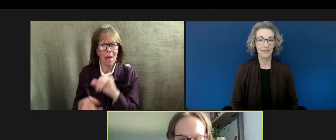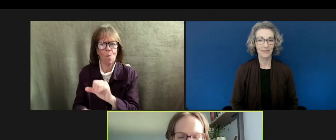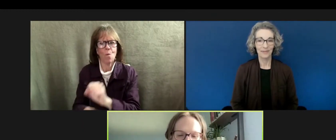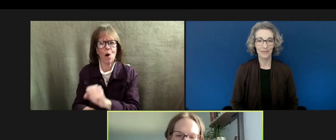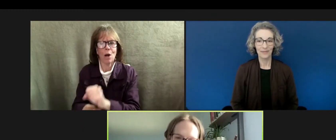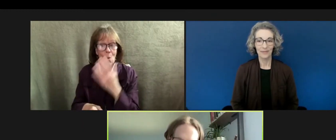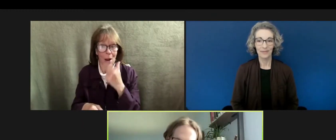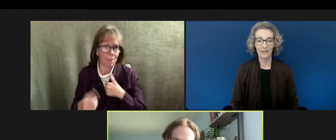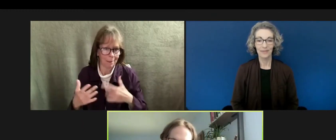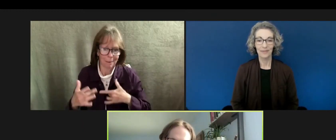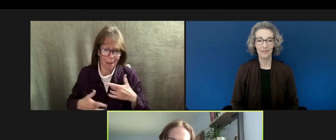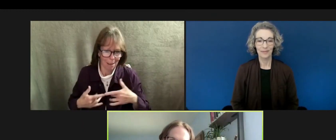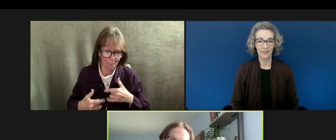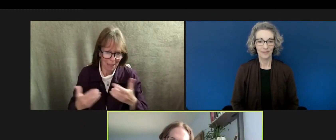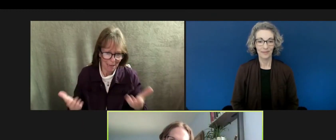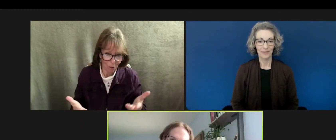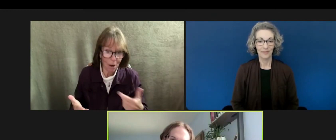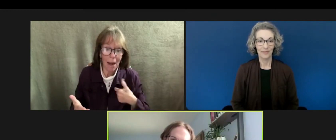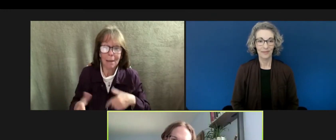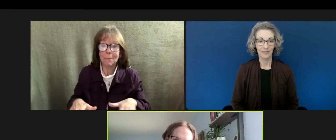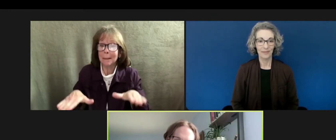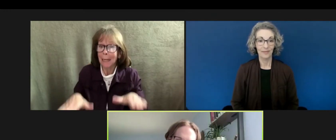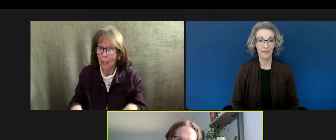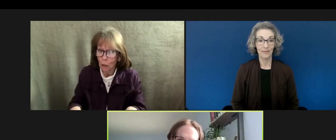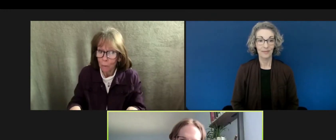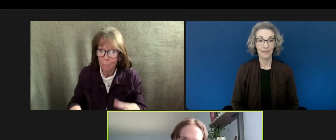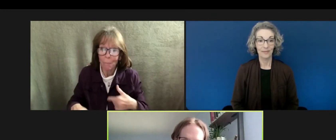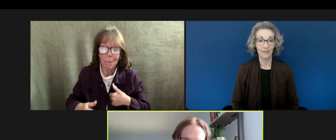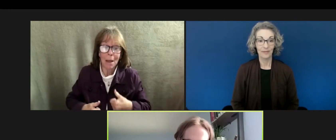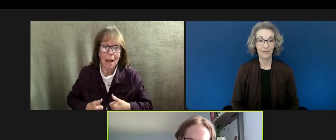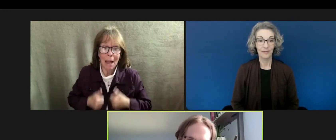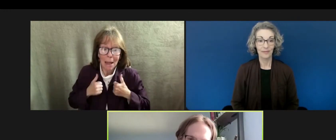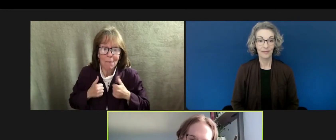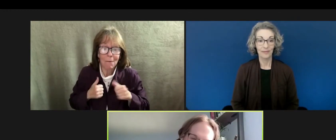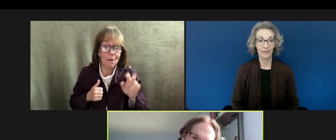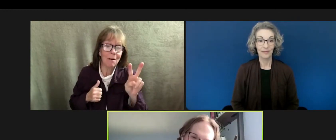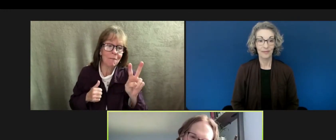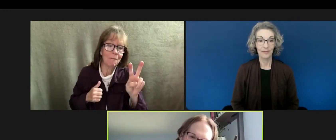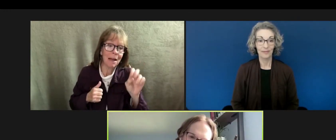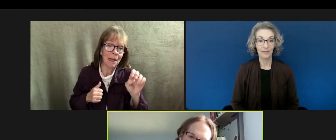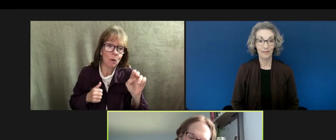I am also a settler, I live in so called Vancouver and as a trans woman,